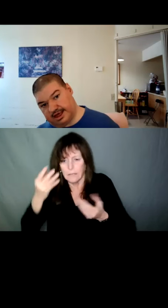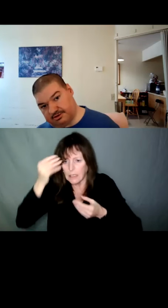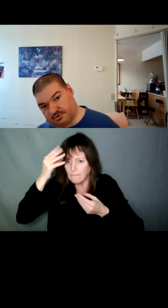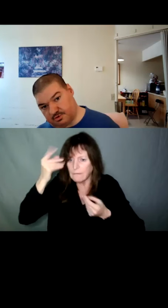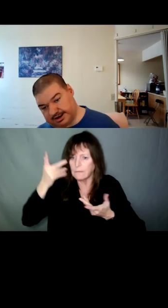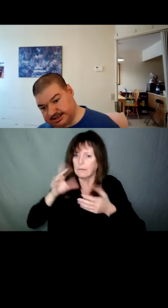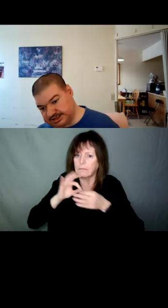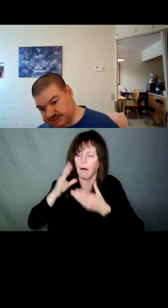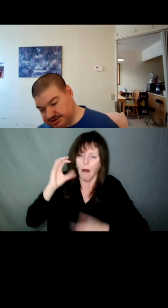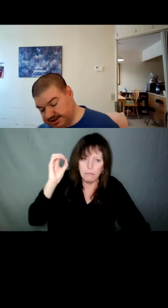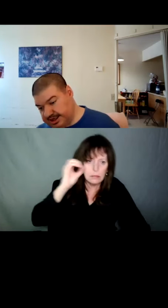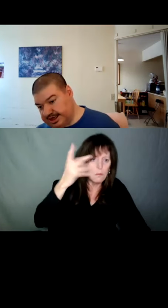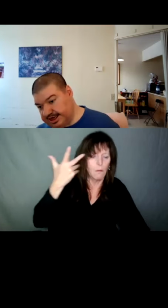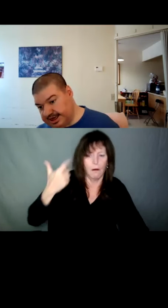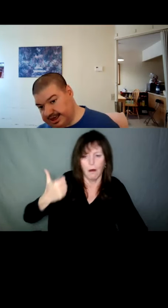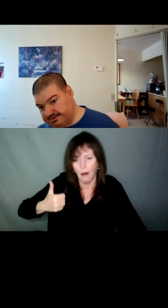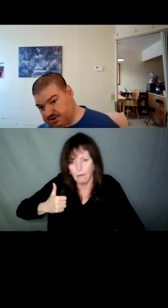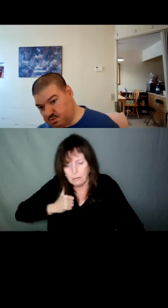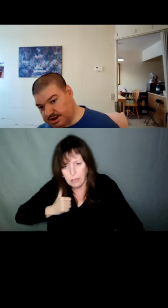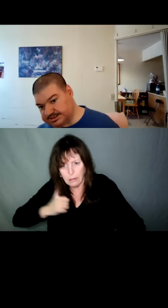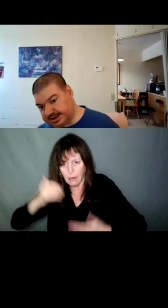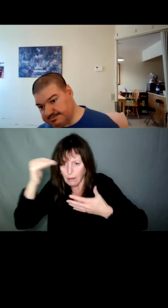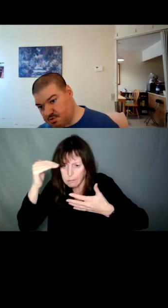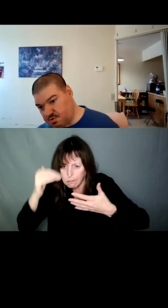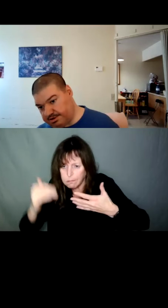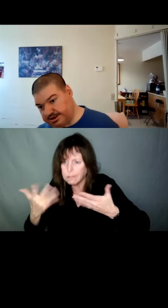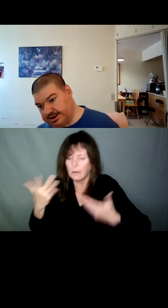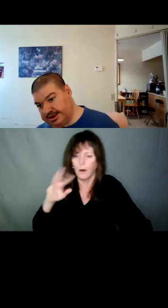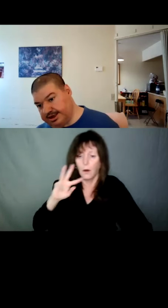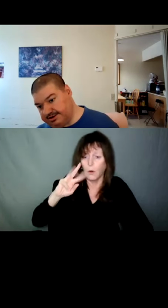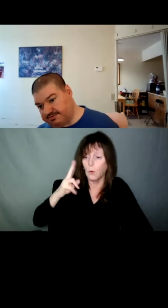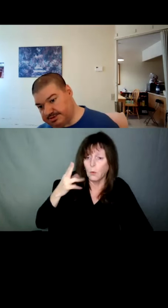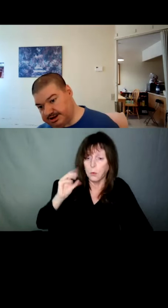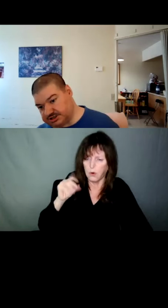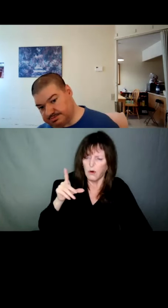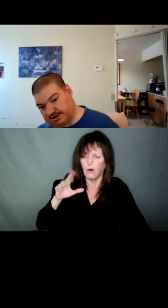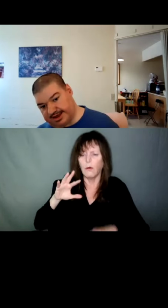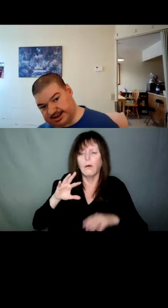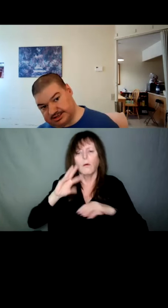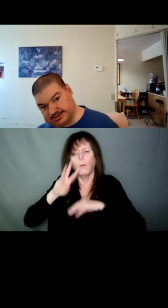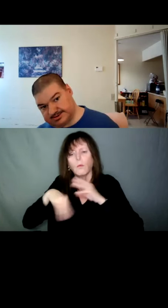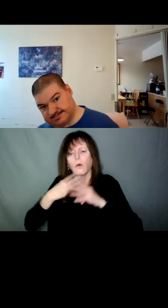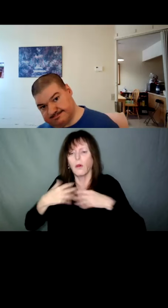they can modify as well . There is general information for Ontario in Canada